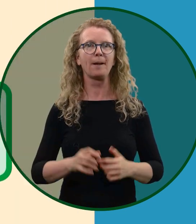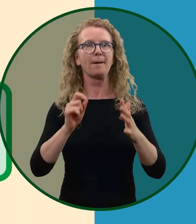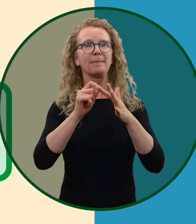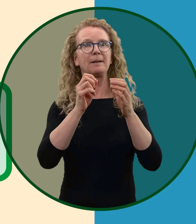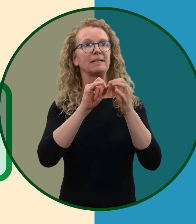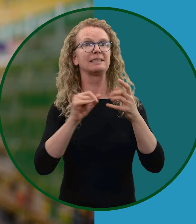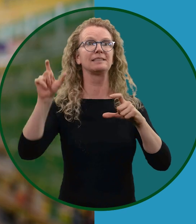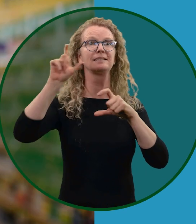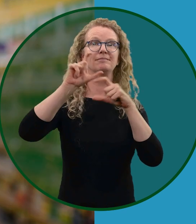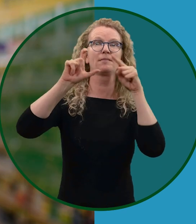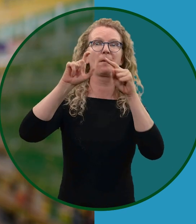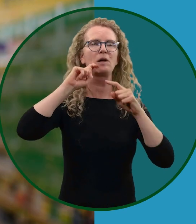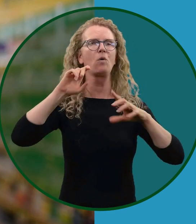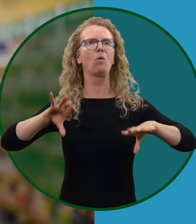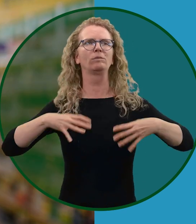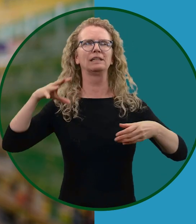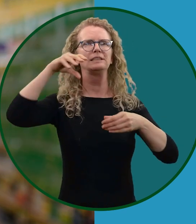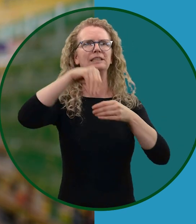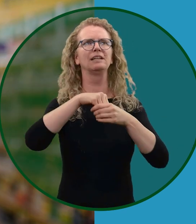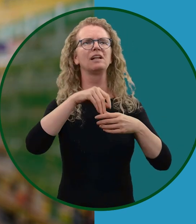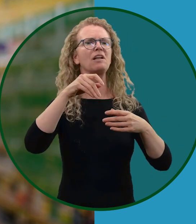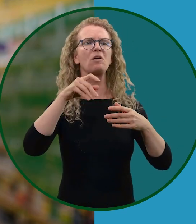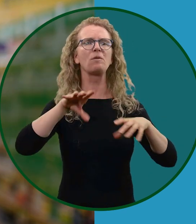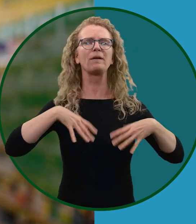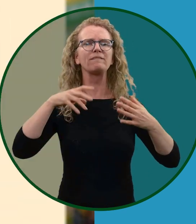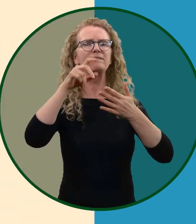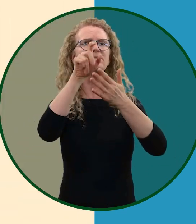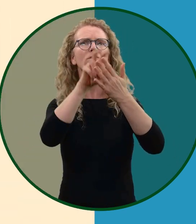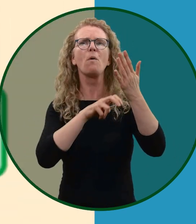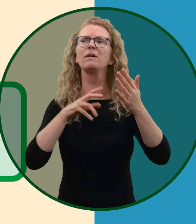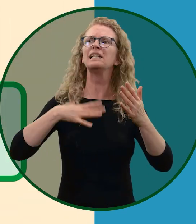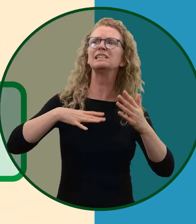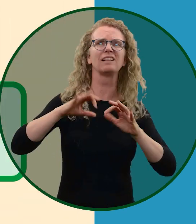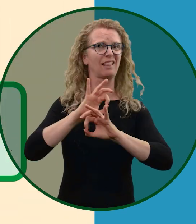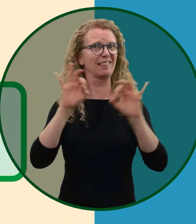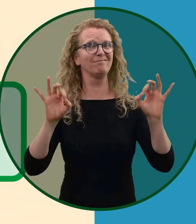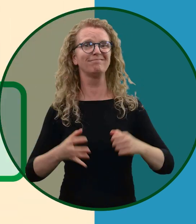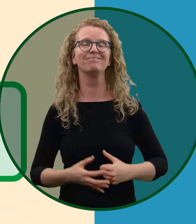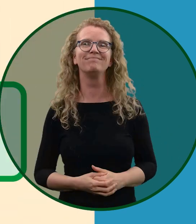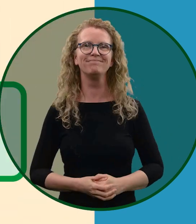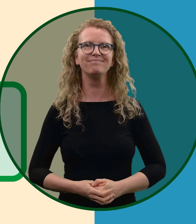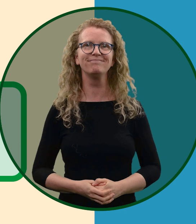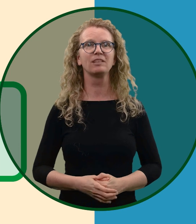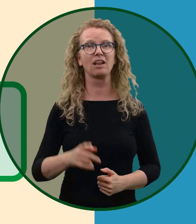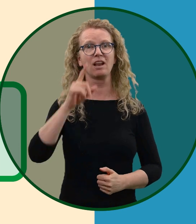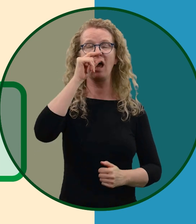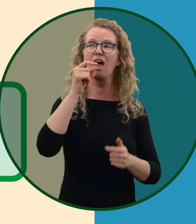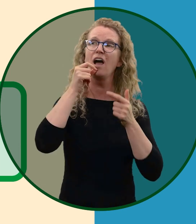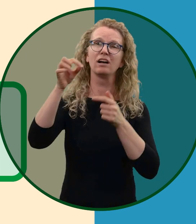The PBS subsidy will be applied automatically. You don't need to do anything else. What else can I do to reduce the cost of my medicines? Ask your pharmacist to help you keep track